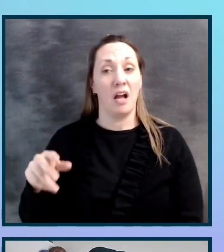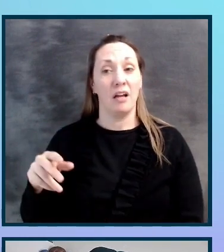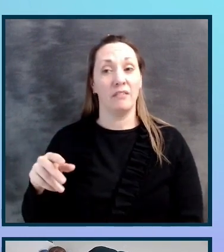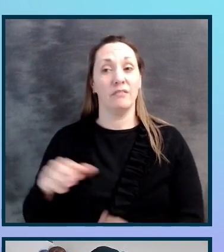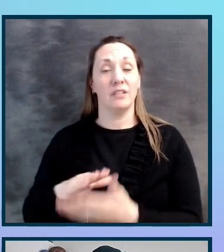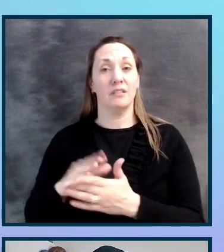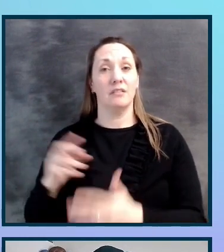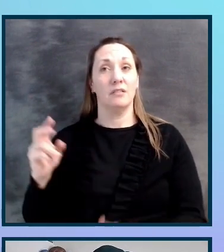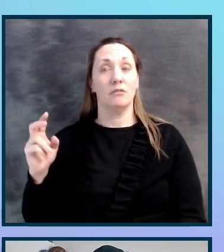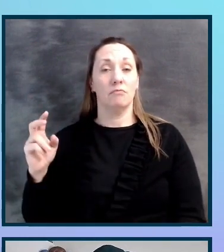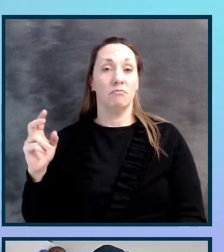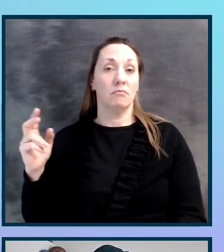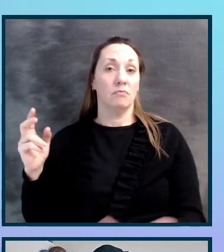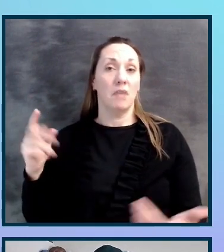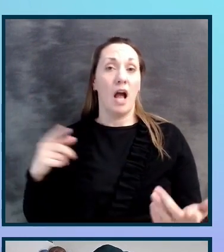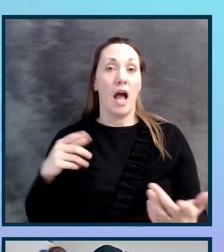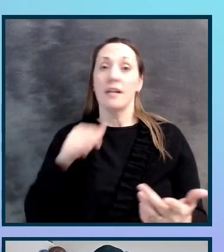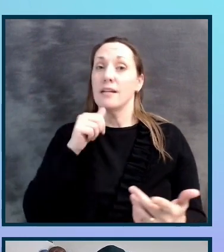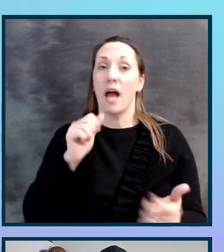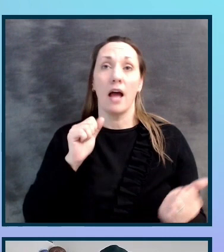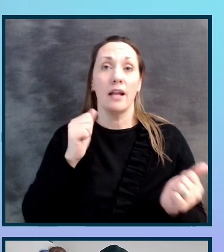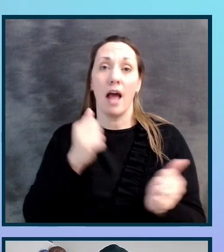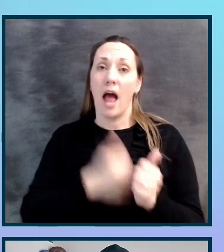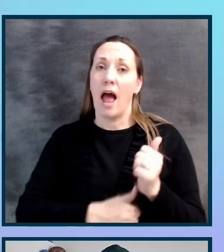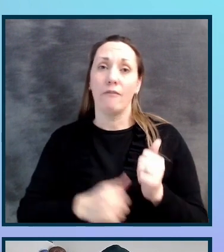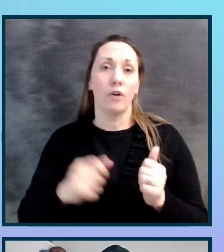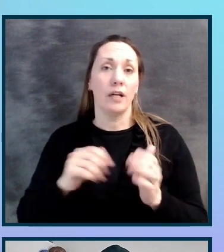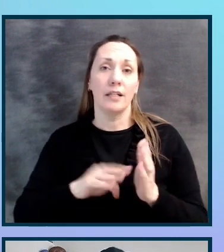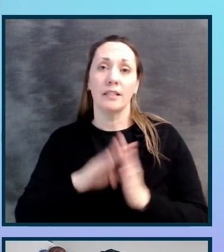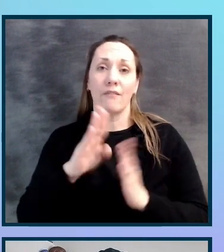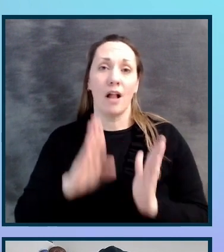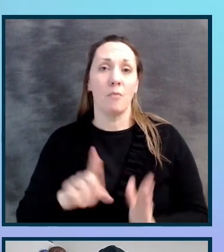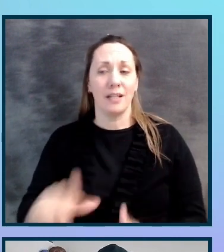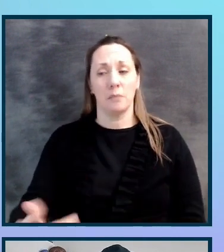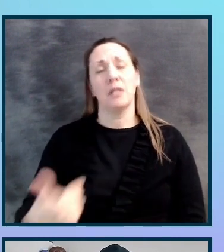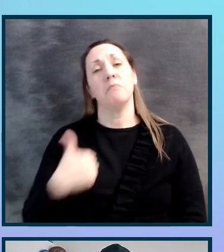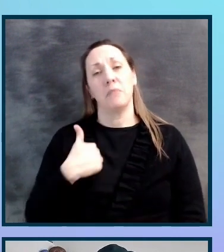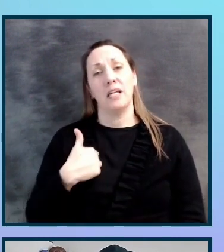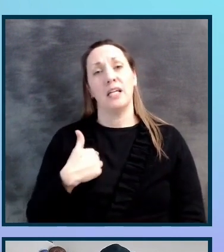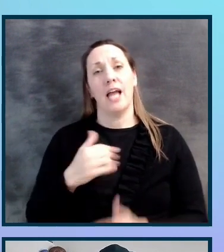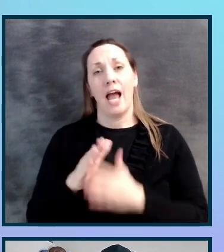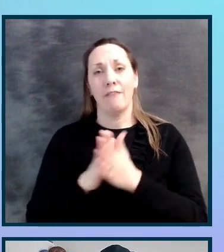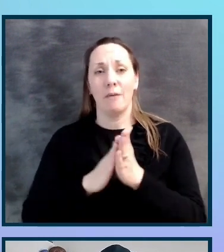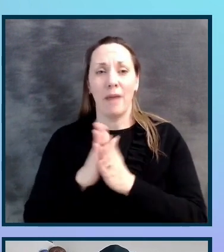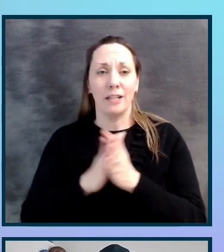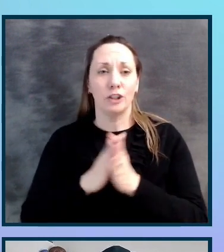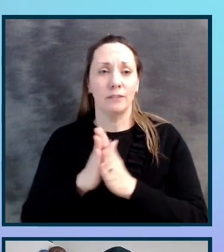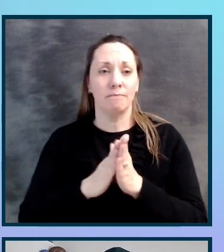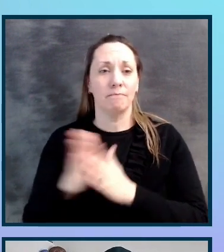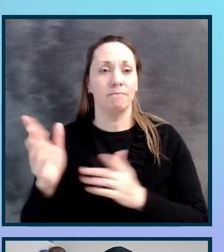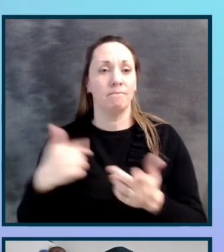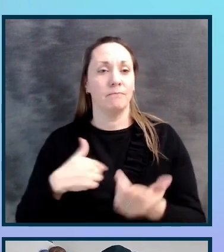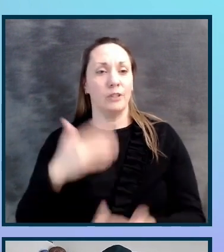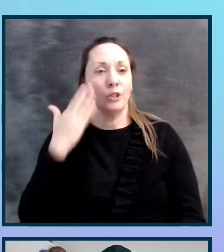I'm not saying that every developer has to be me, not even close. I have a major passion for this. This topic is you tell I'm all red faced